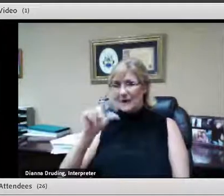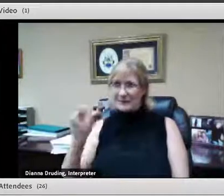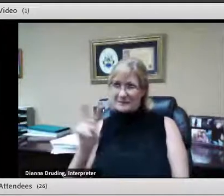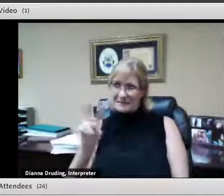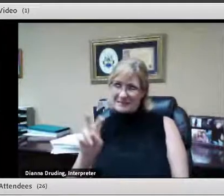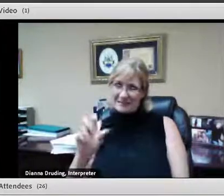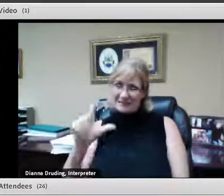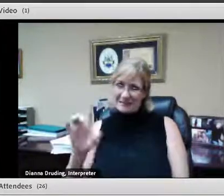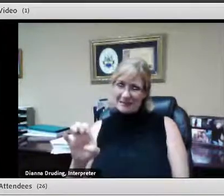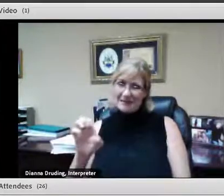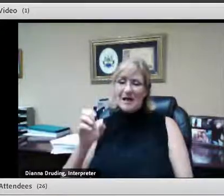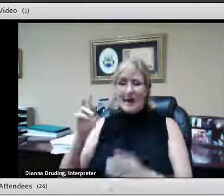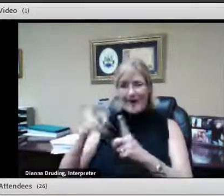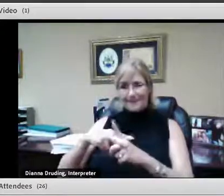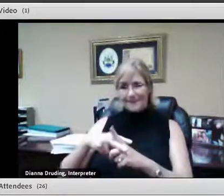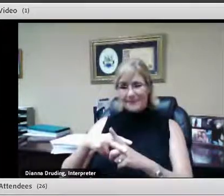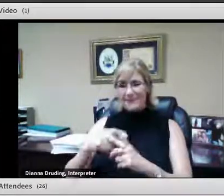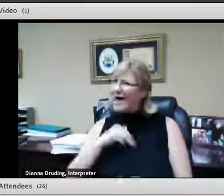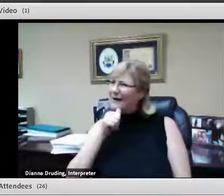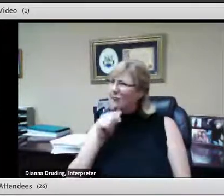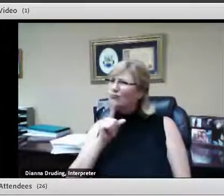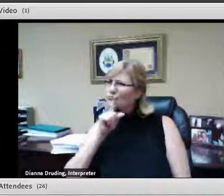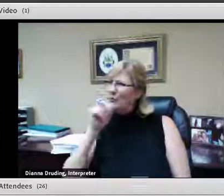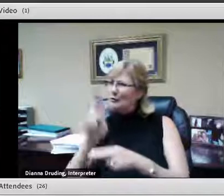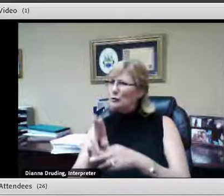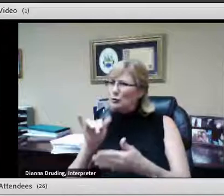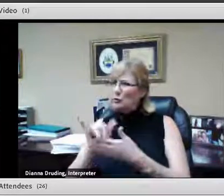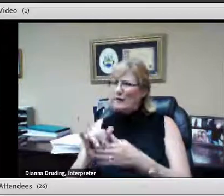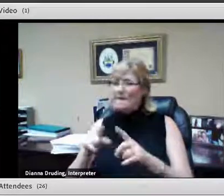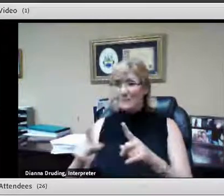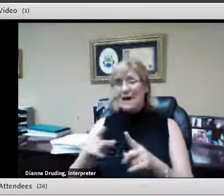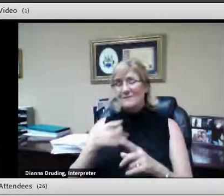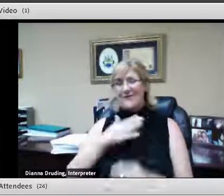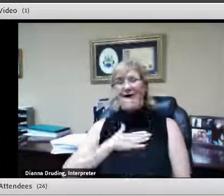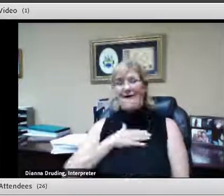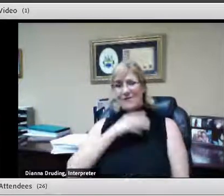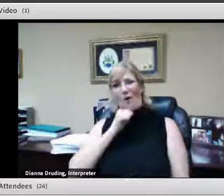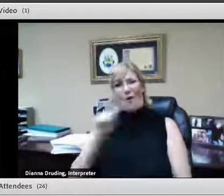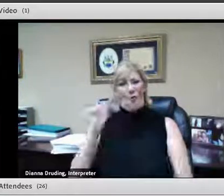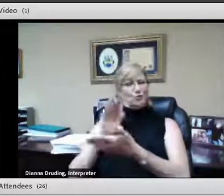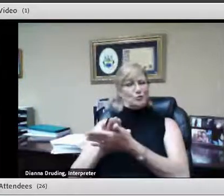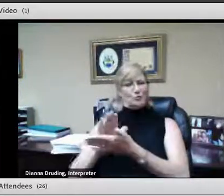I like to use this time for kicking it old-school and trying out some of these thinking games